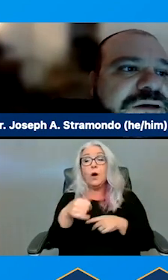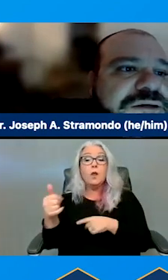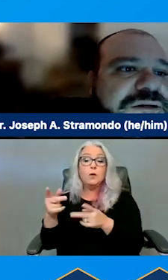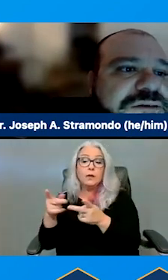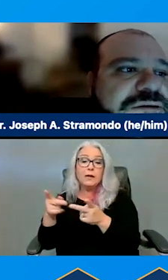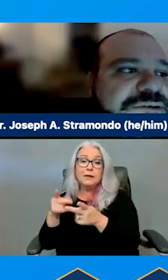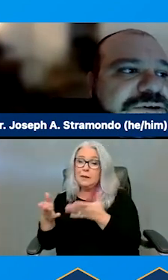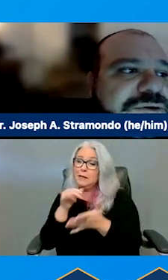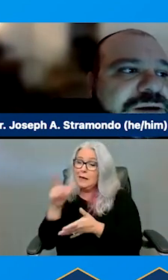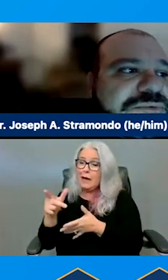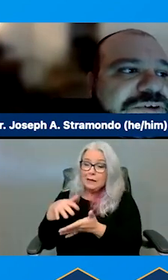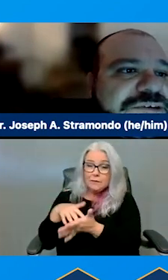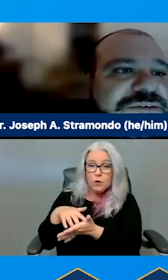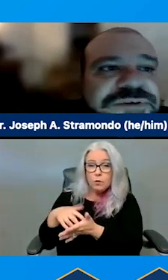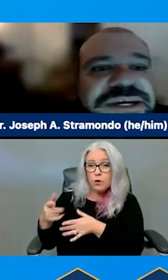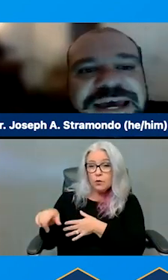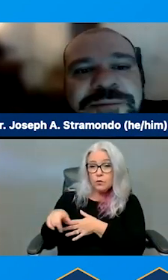others to infectious disease.